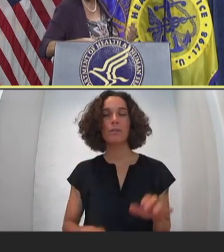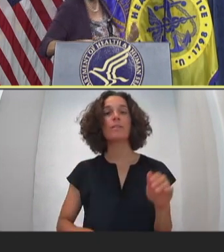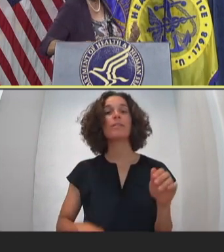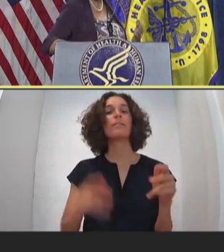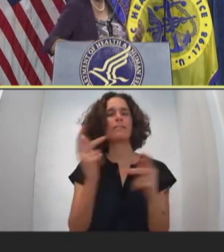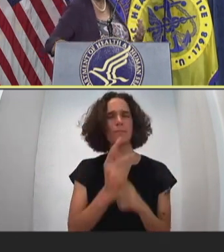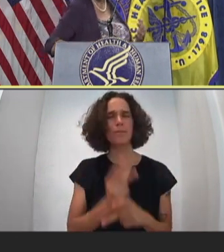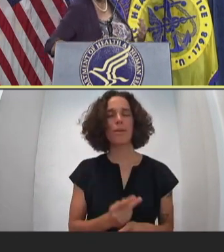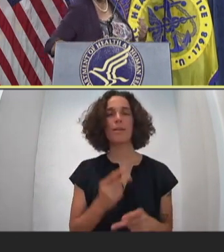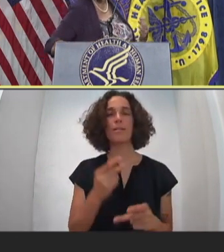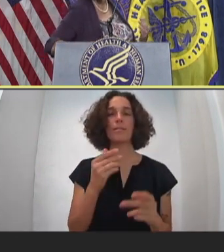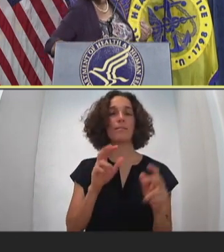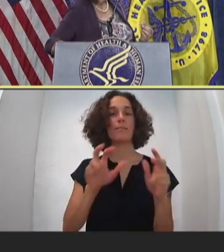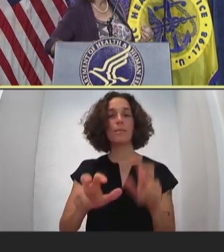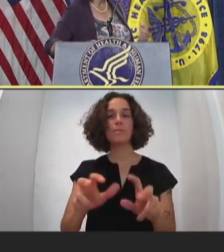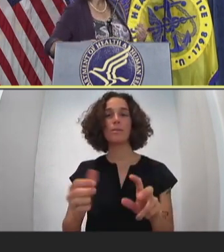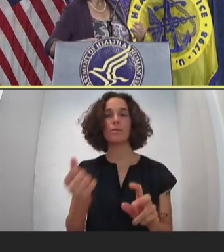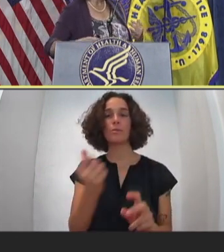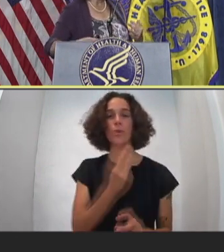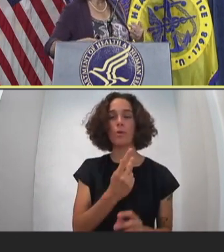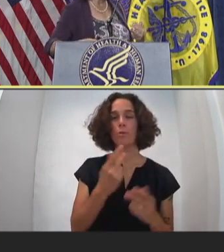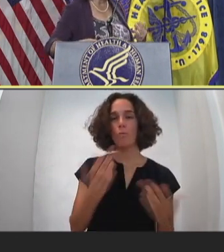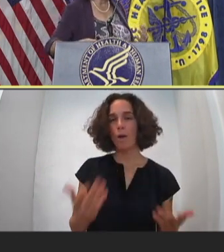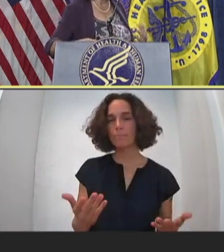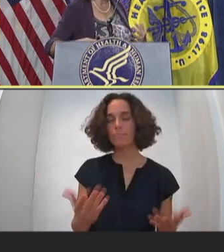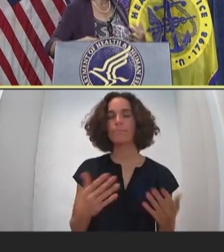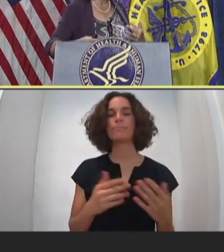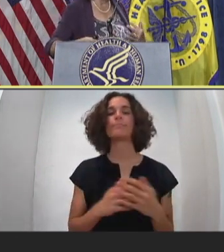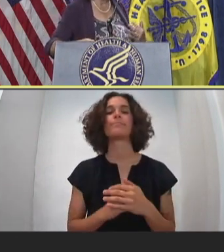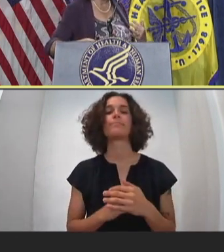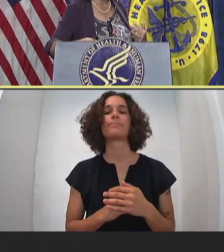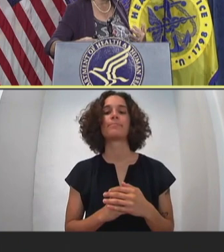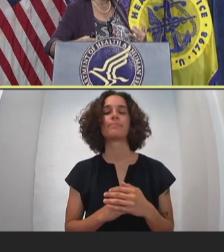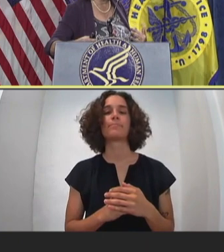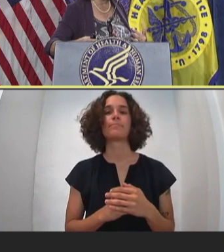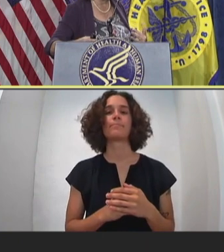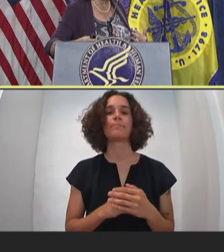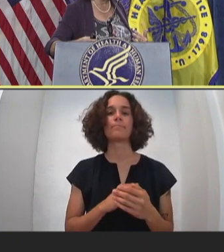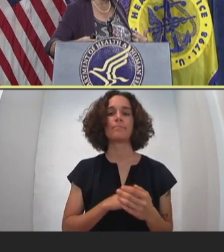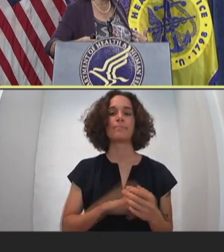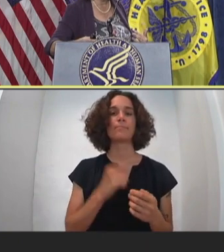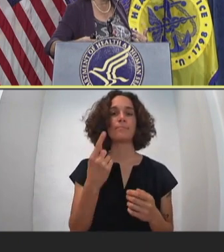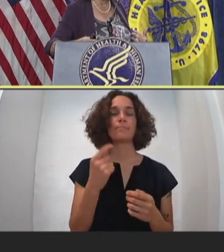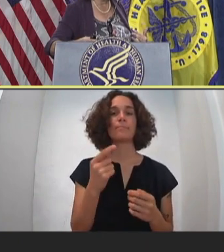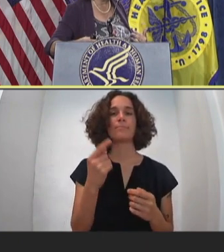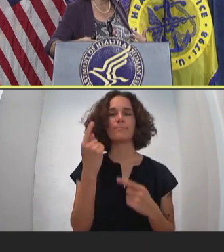be able to do that, particularly thinking about bringing in the broader value of vaccination.